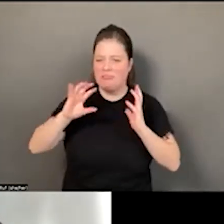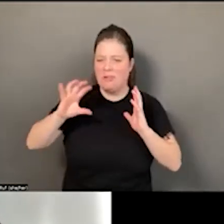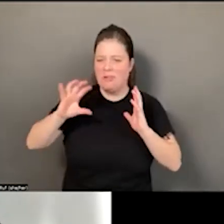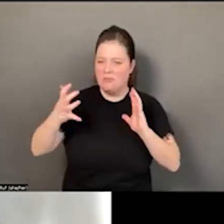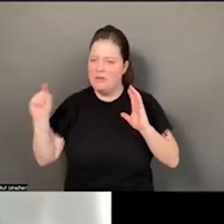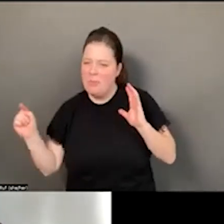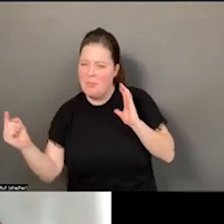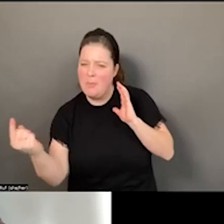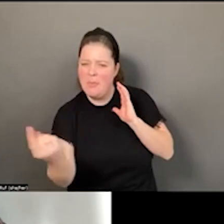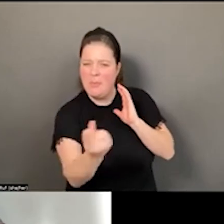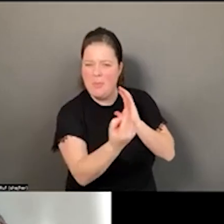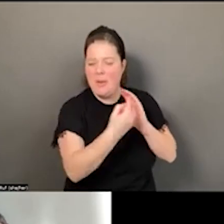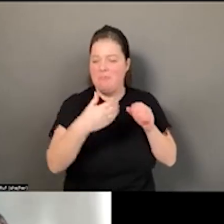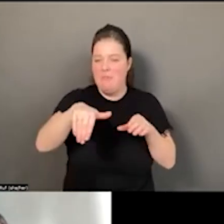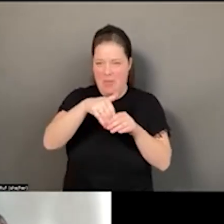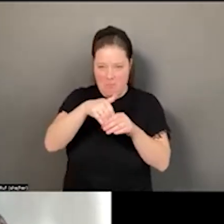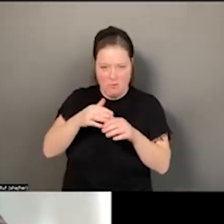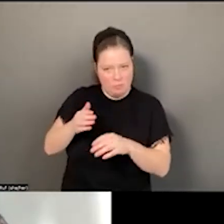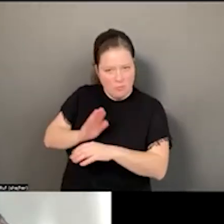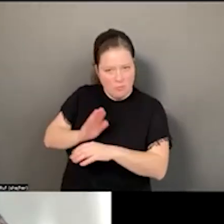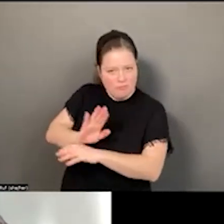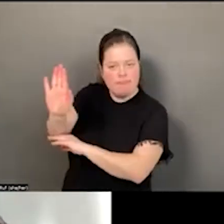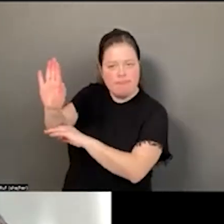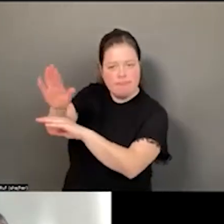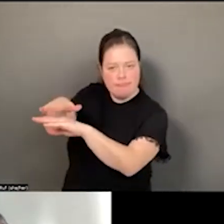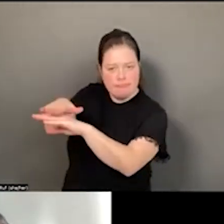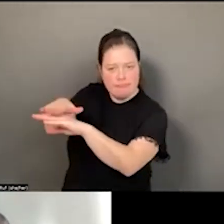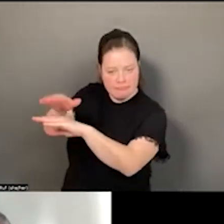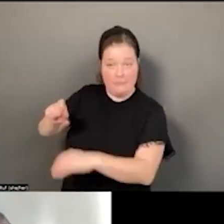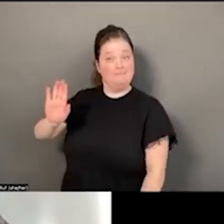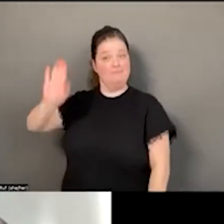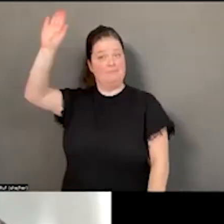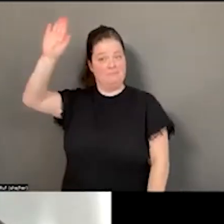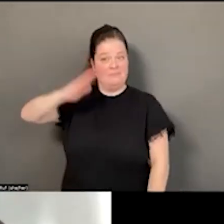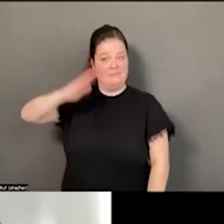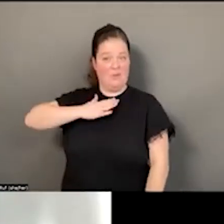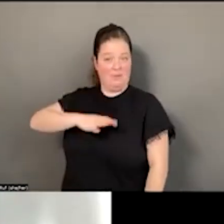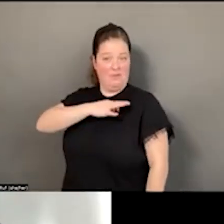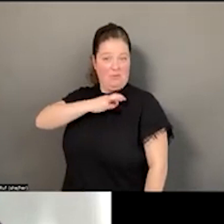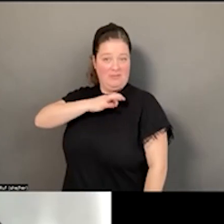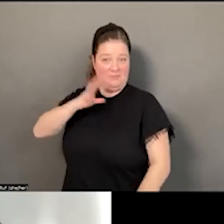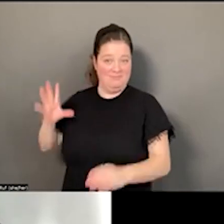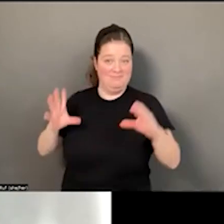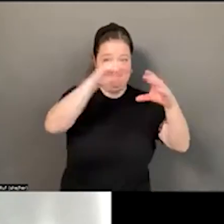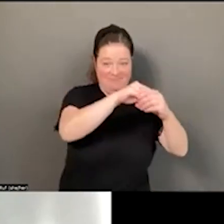But it's going to be huge and hopefully very impactful. So I will leave it there for your question.